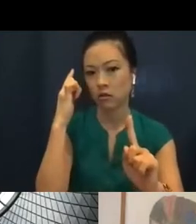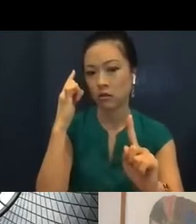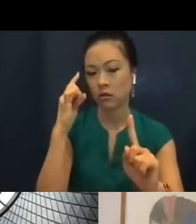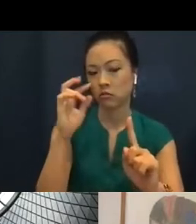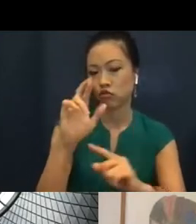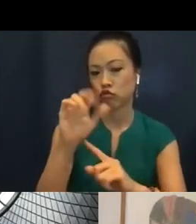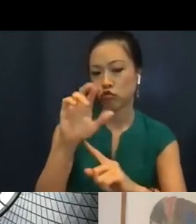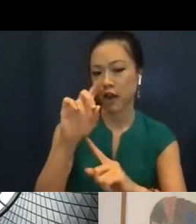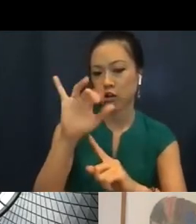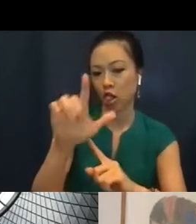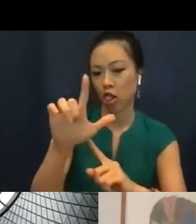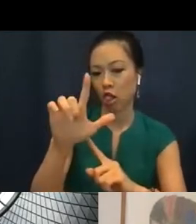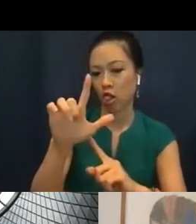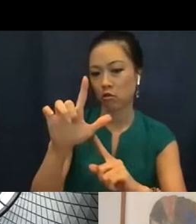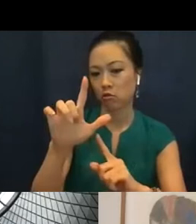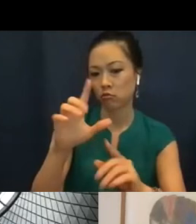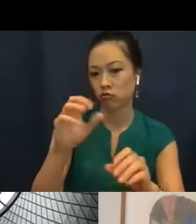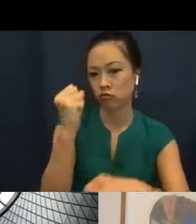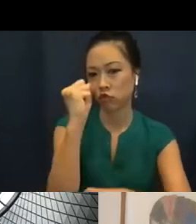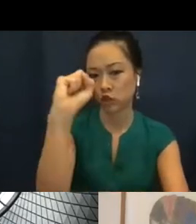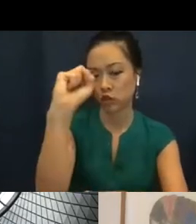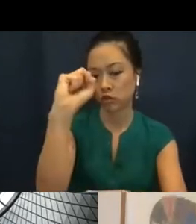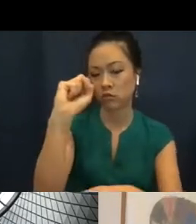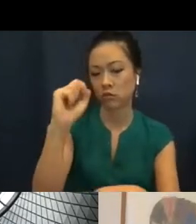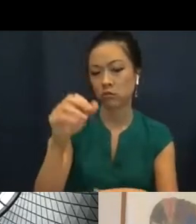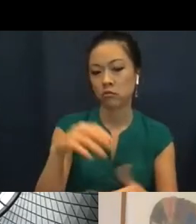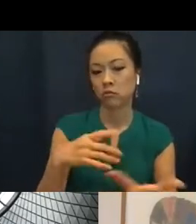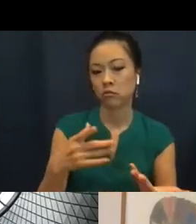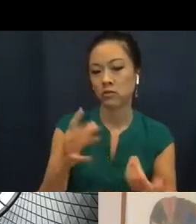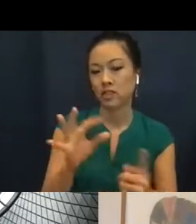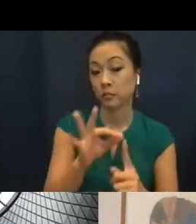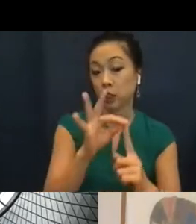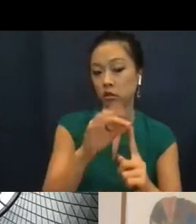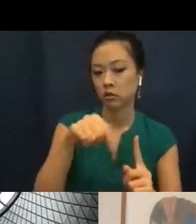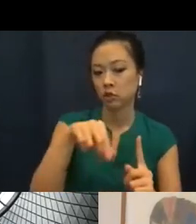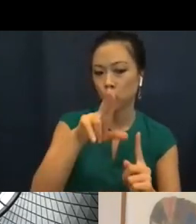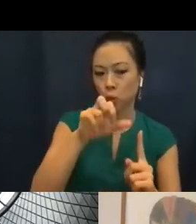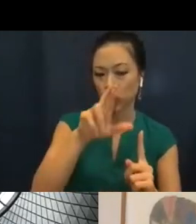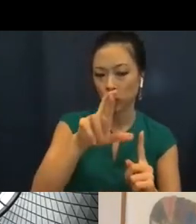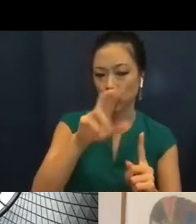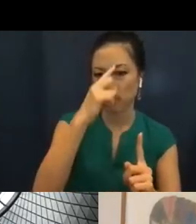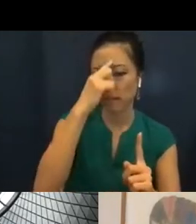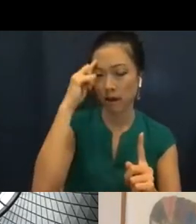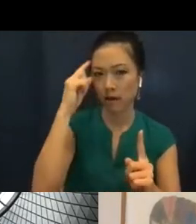spaces of queer black announcement with spaces of black